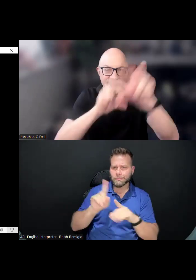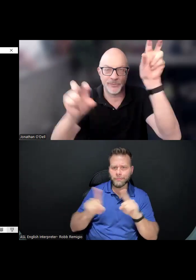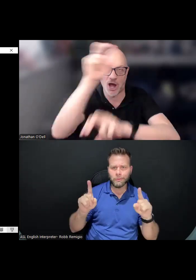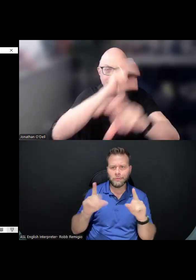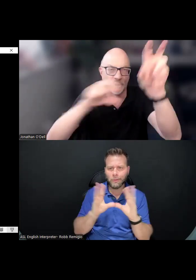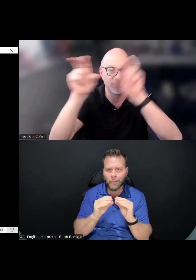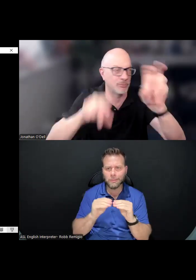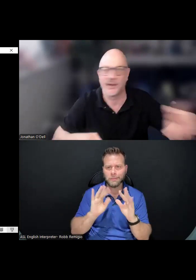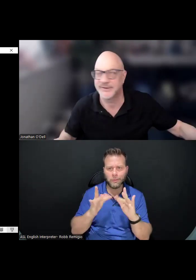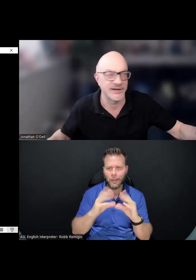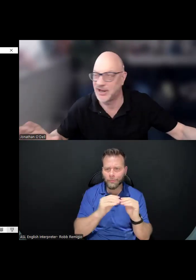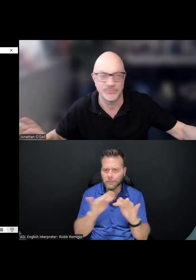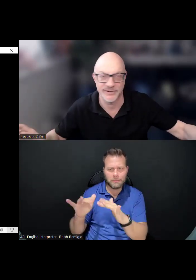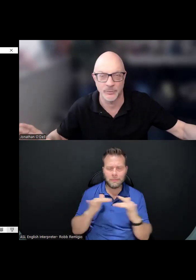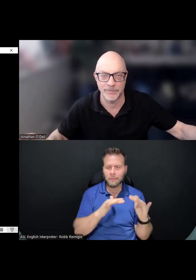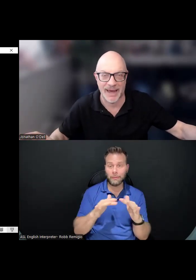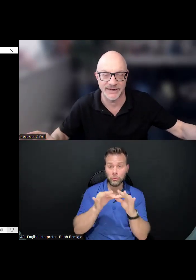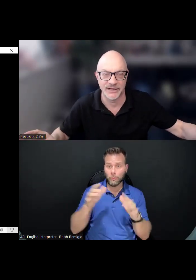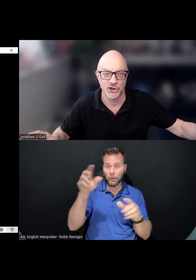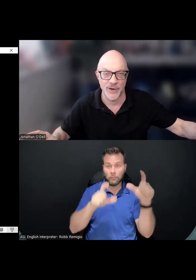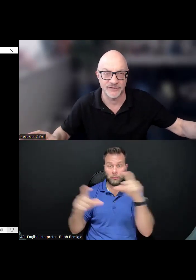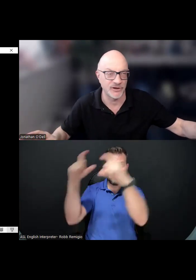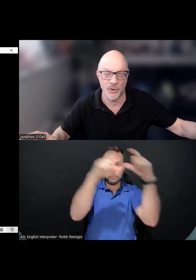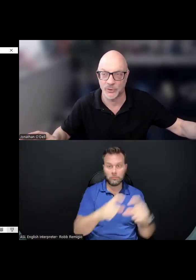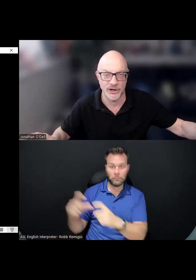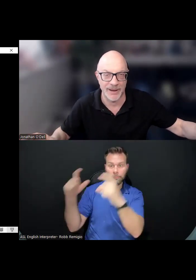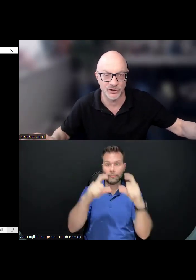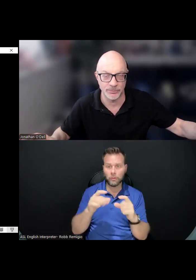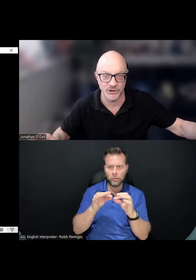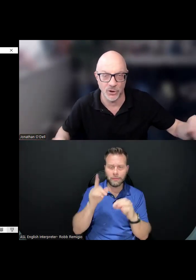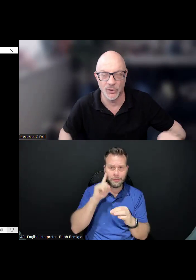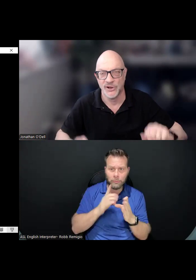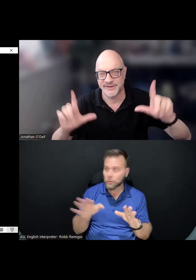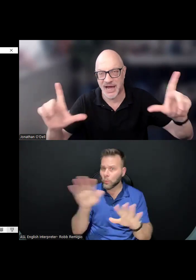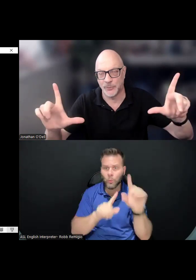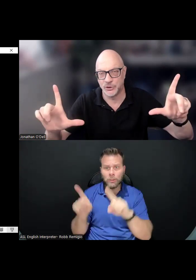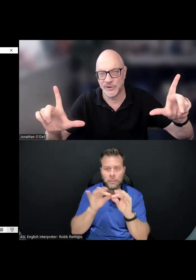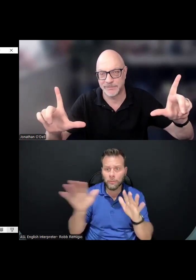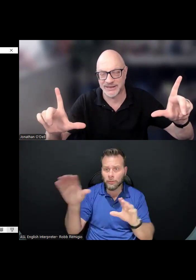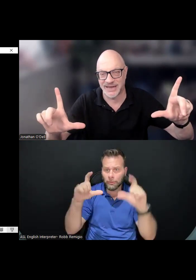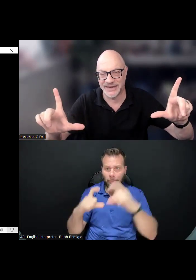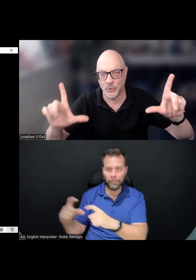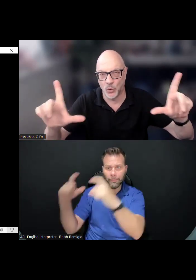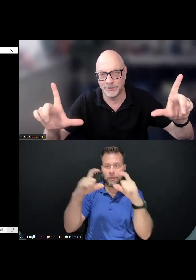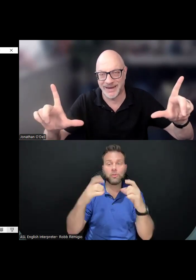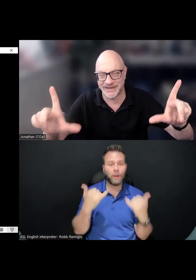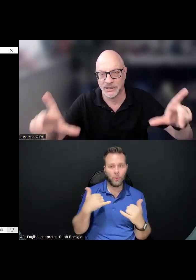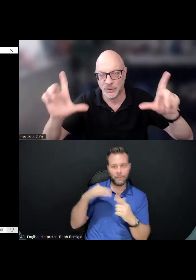COVID coming up with all these web conferences the interpreter would hop all over and the Deaf